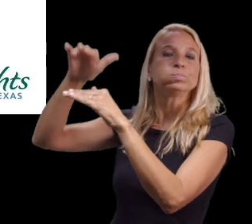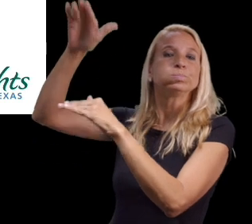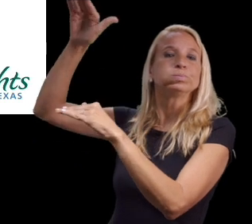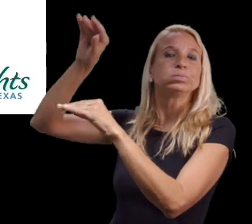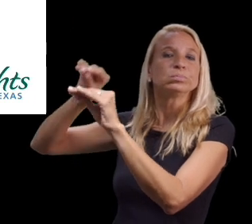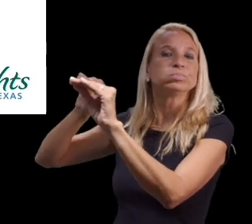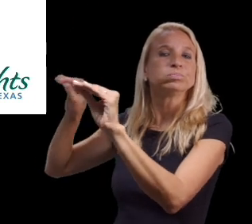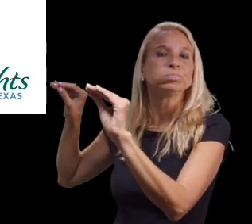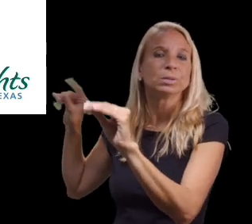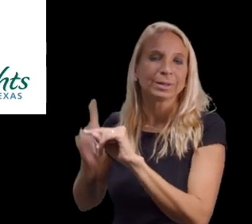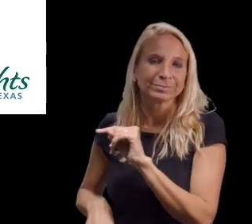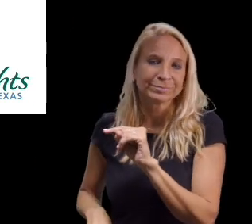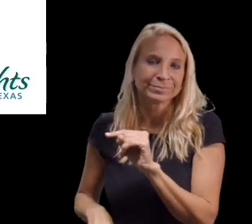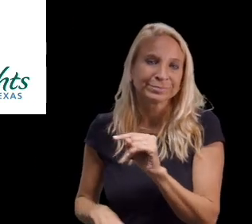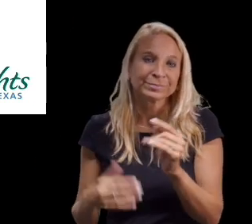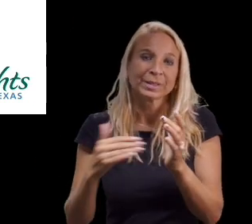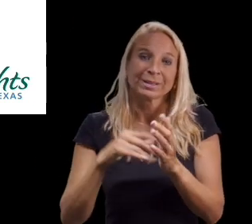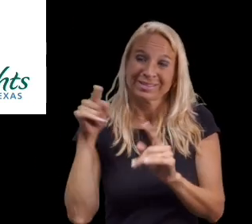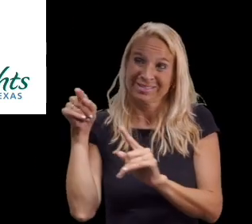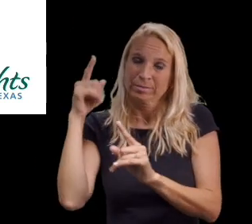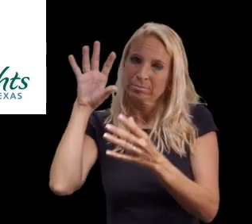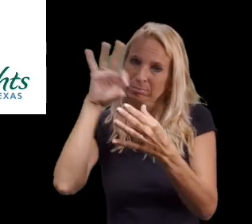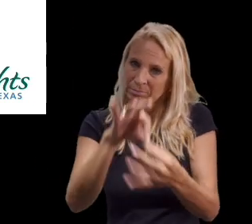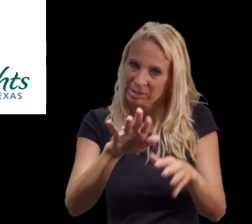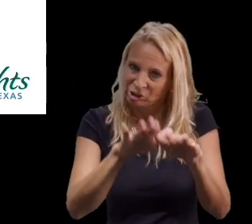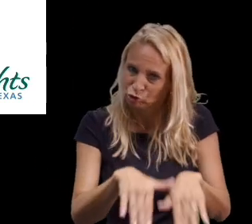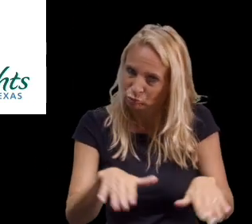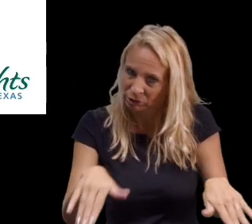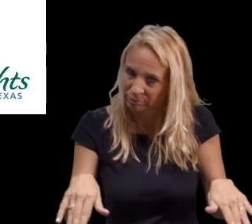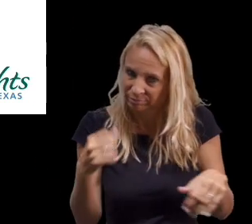Again, this refers to the child, not the entire family